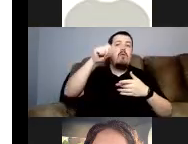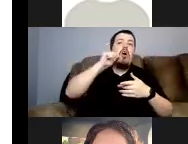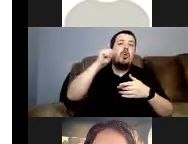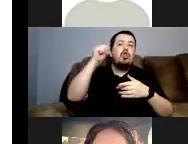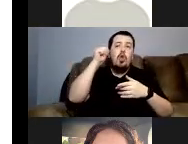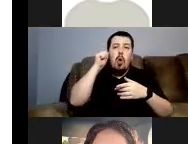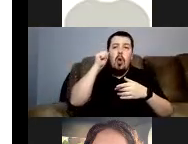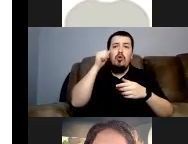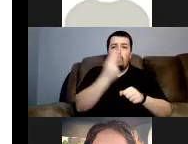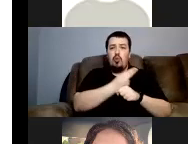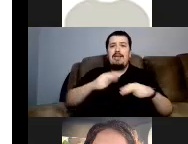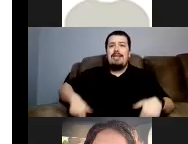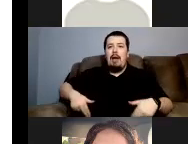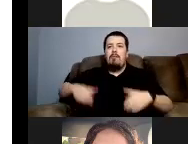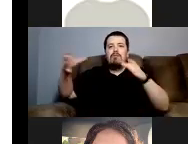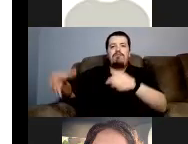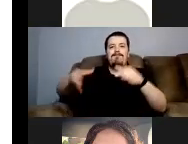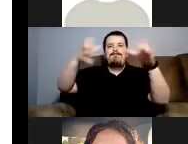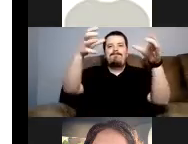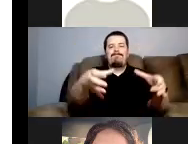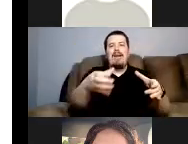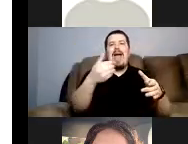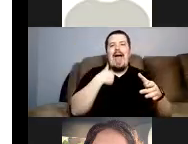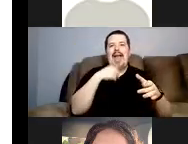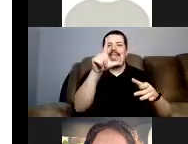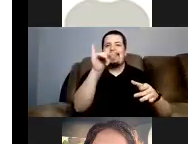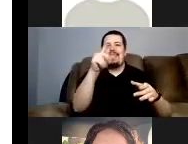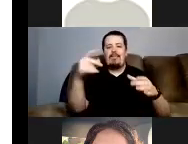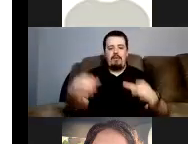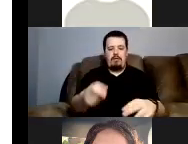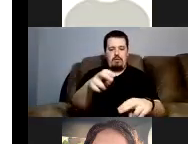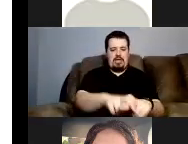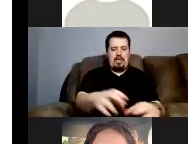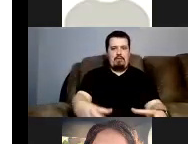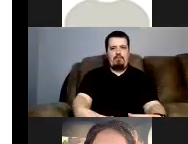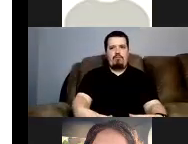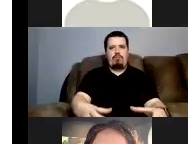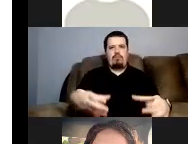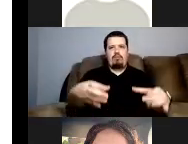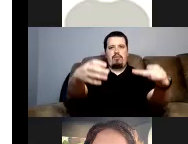and then it's mechanized it has a lift and a lift off the ground uh and it's in single single use or